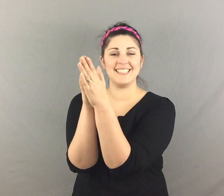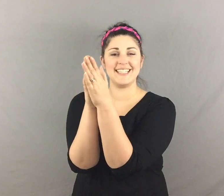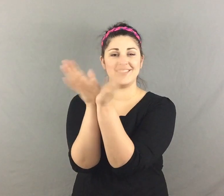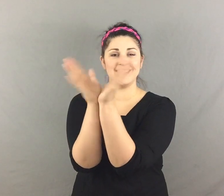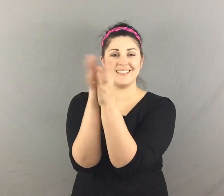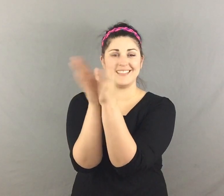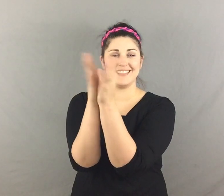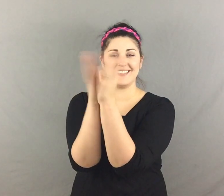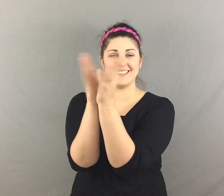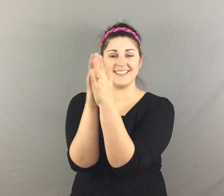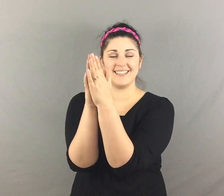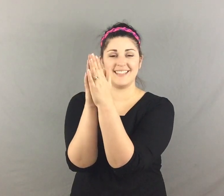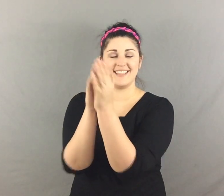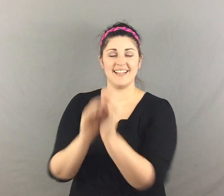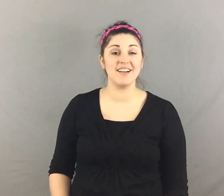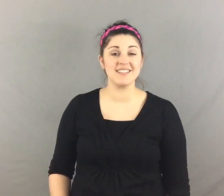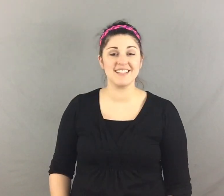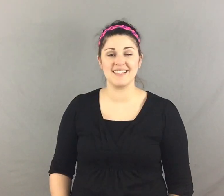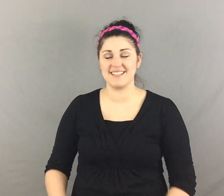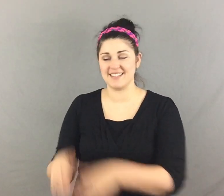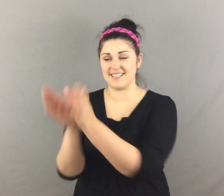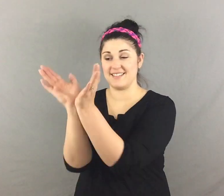seal. Here's the sentence.